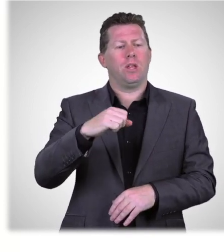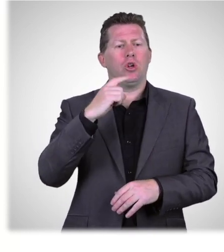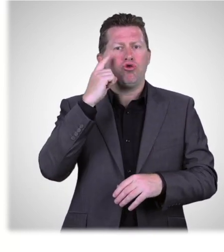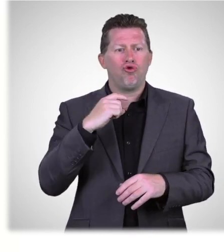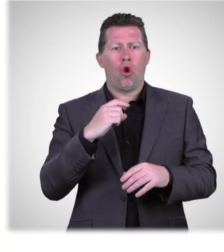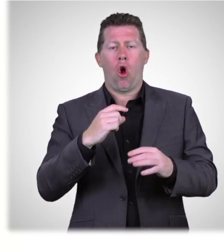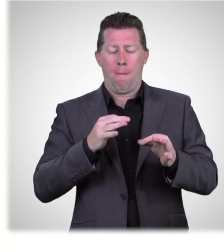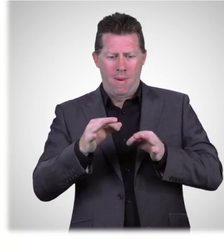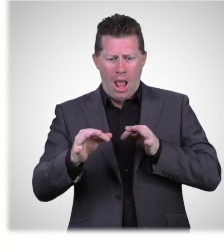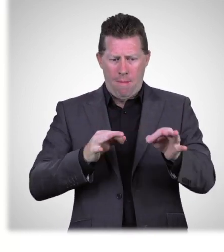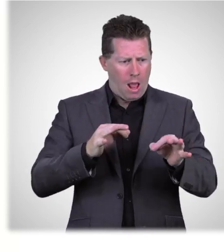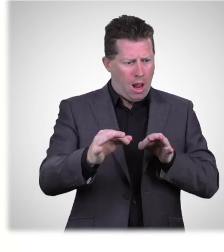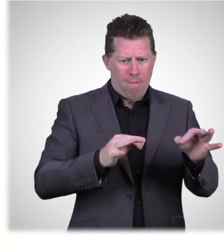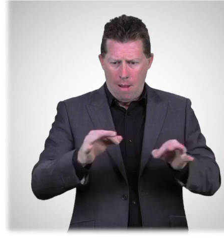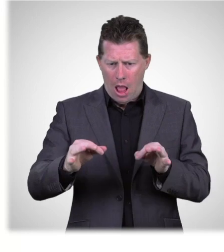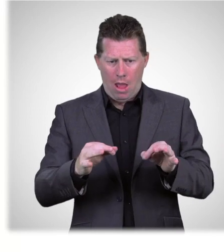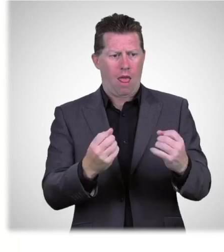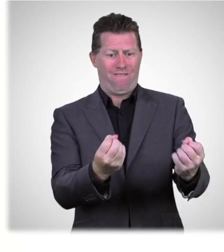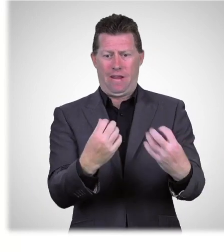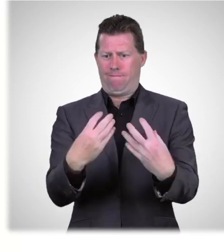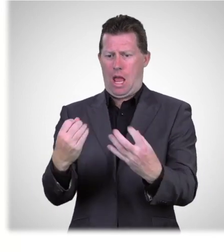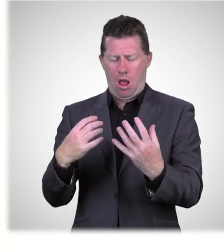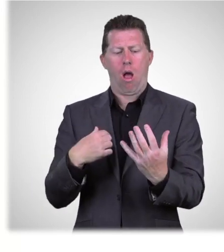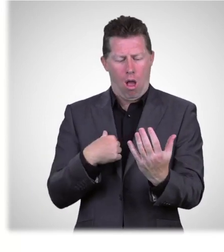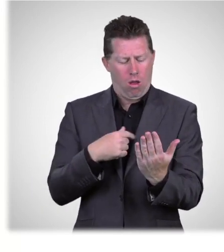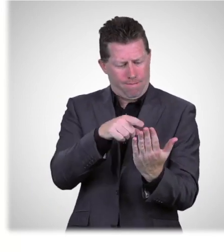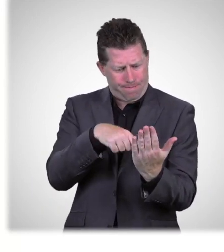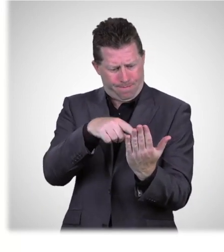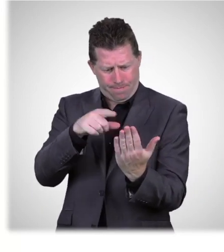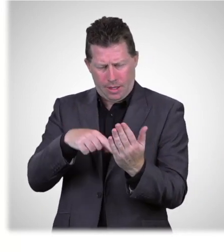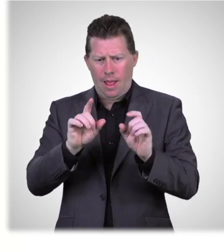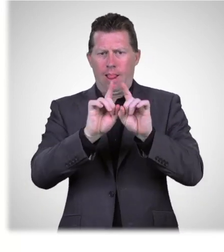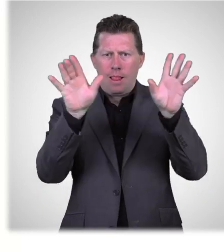and get feedback at the planning stage if you can, this will help keep your design clear and focused.